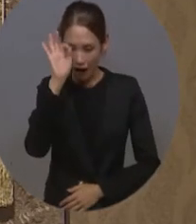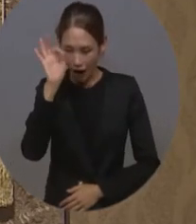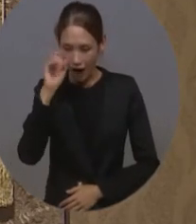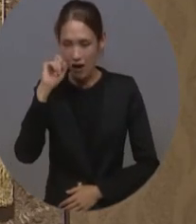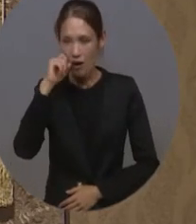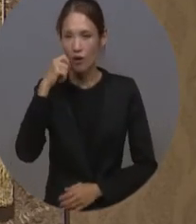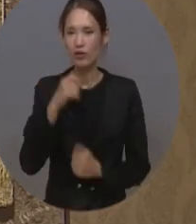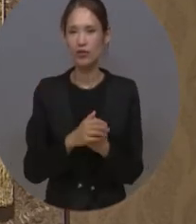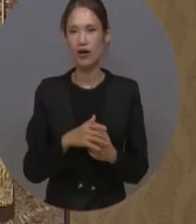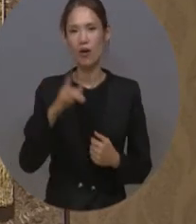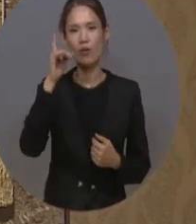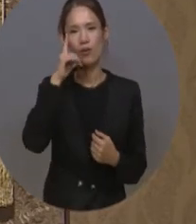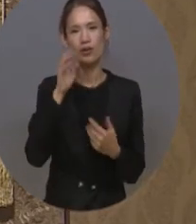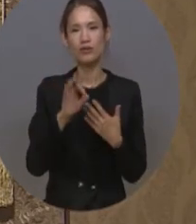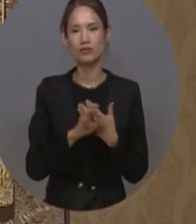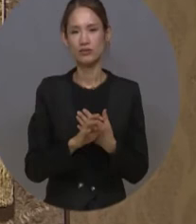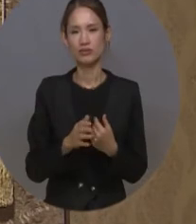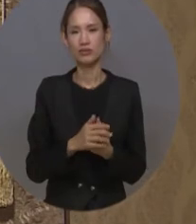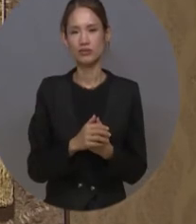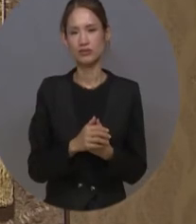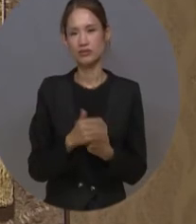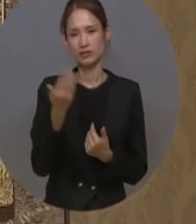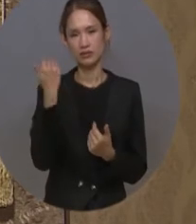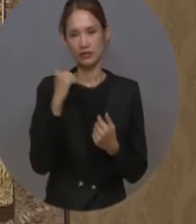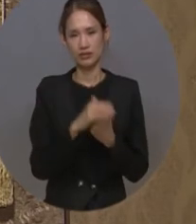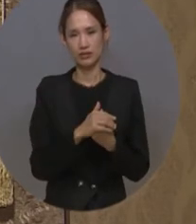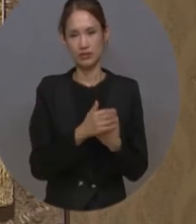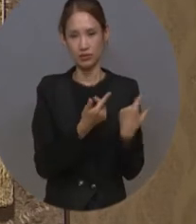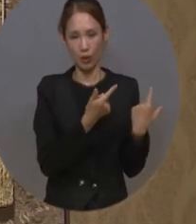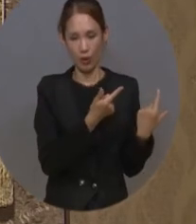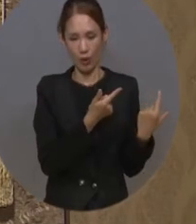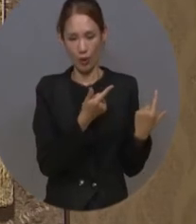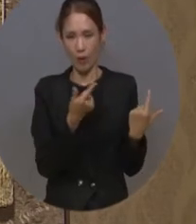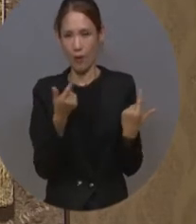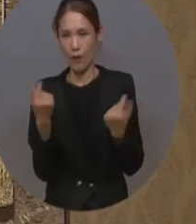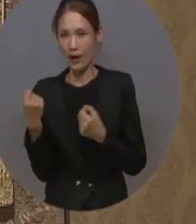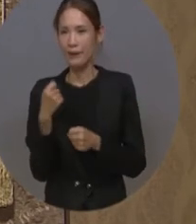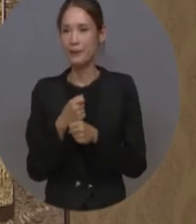Because pillows are all standardized and mass-produced nowdays